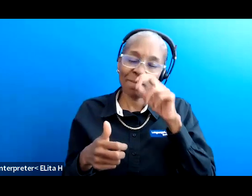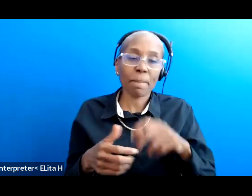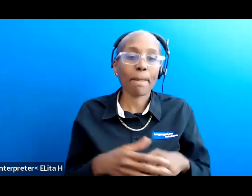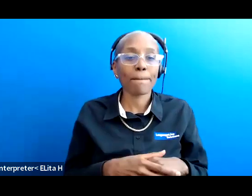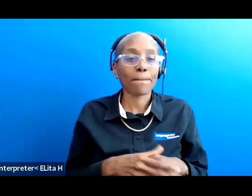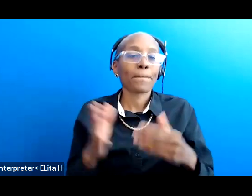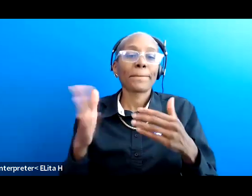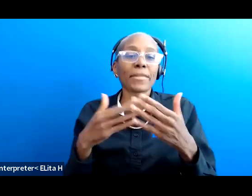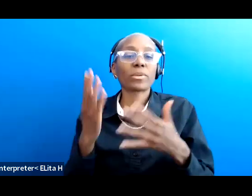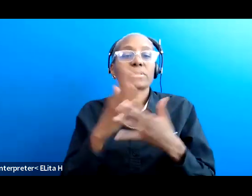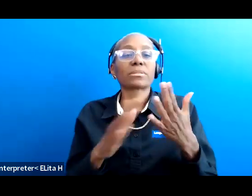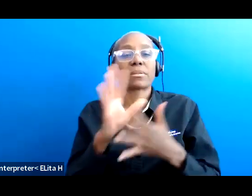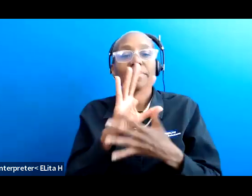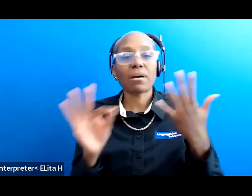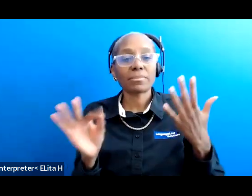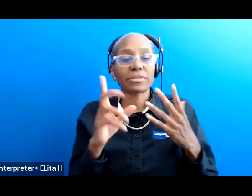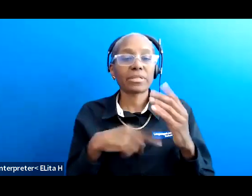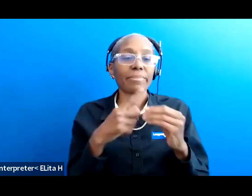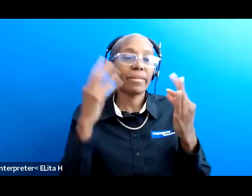Anyway, those are some options about thinking about those.